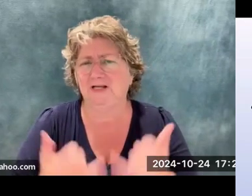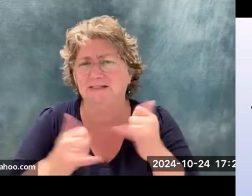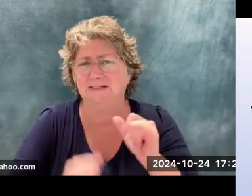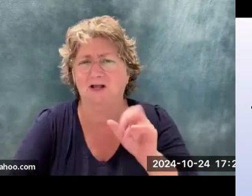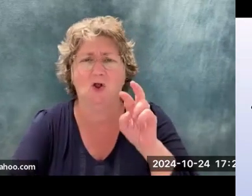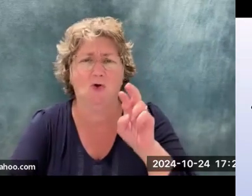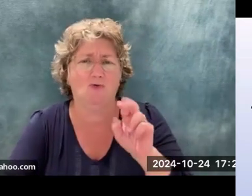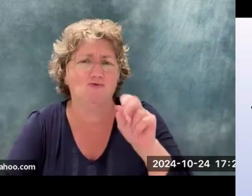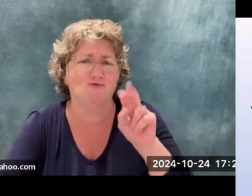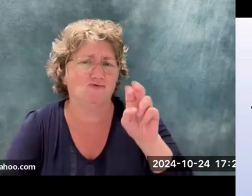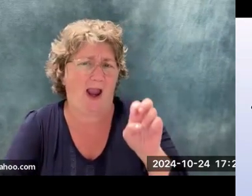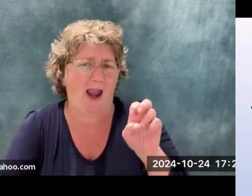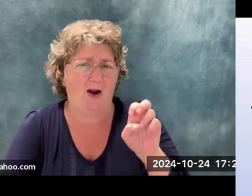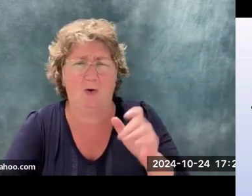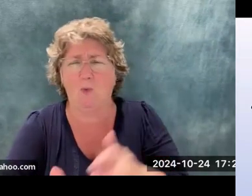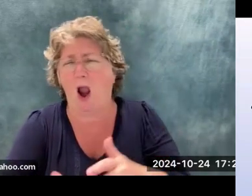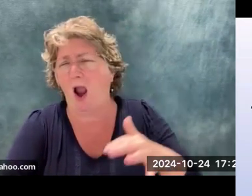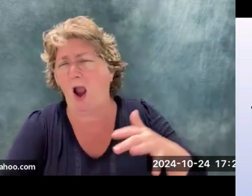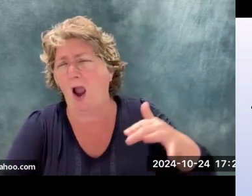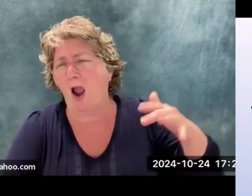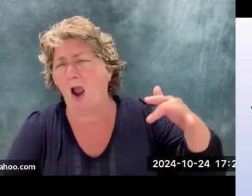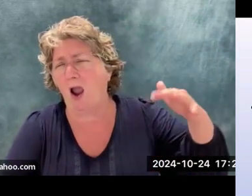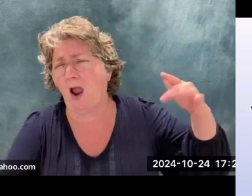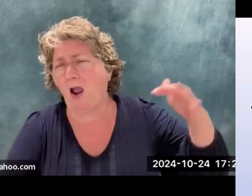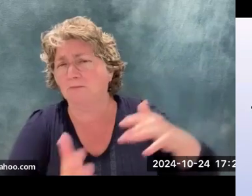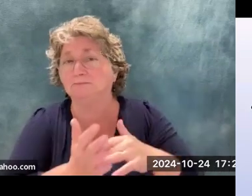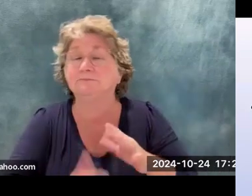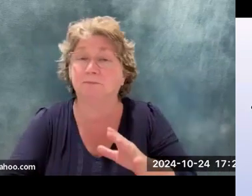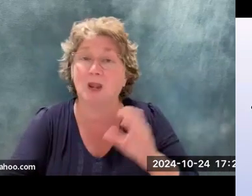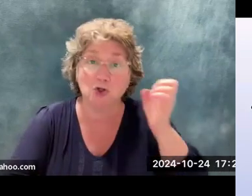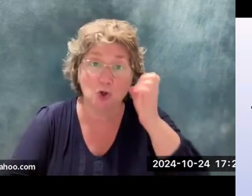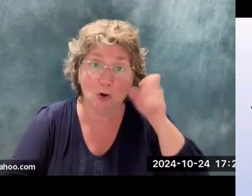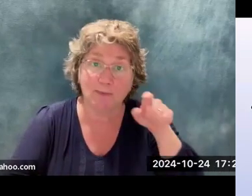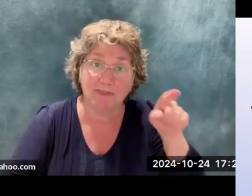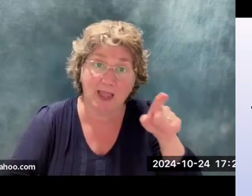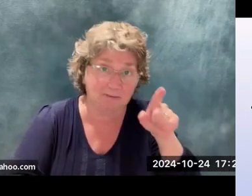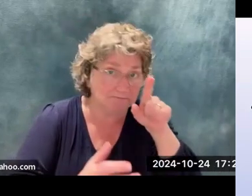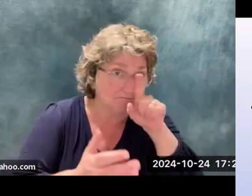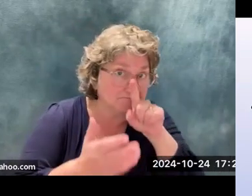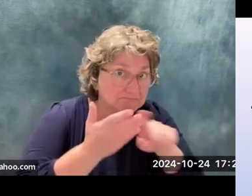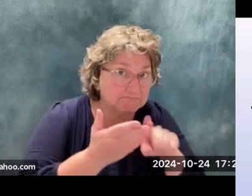There was a European study that said that there were 2.7 excess cases